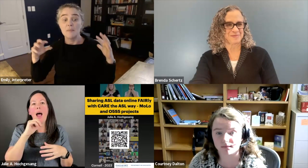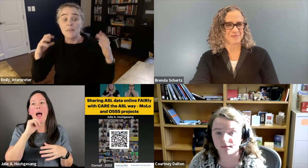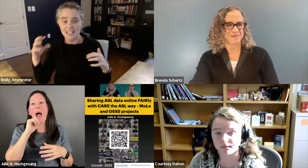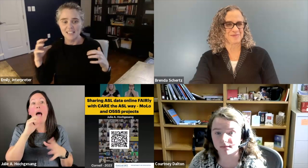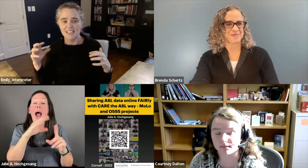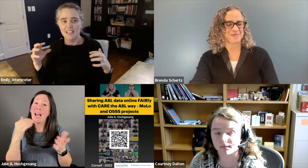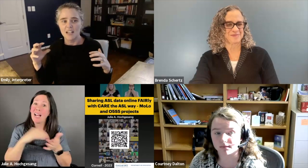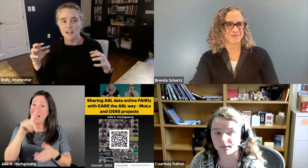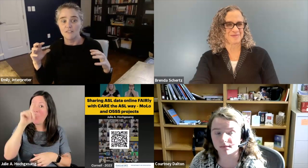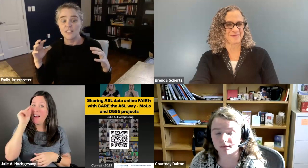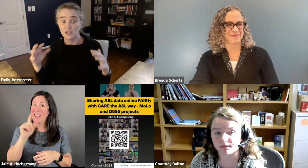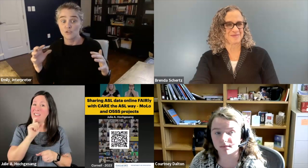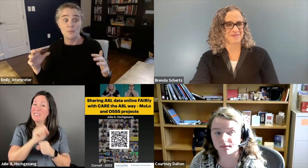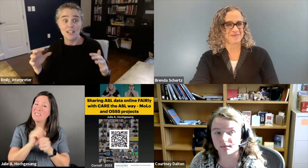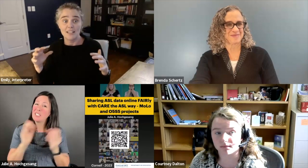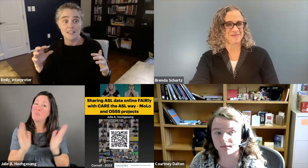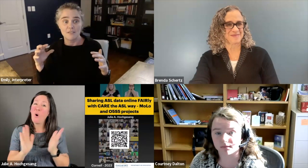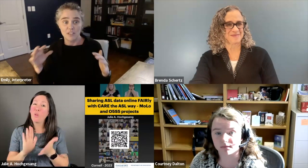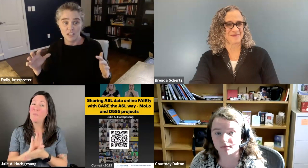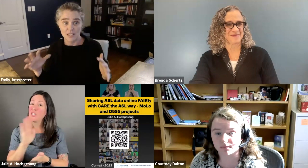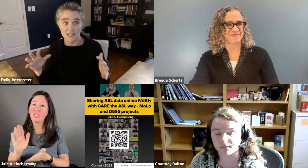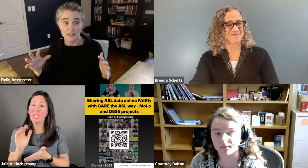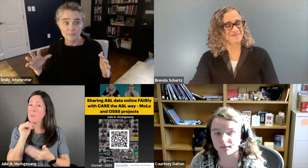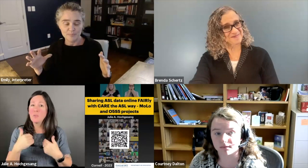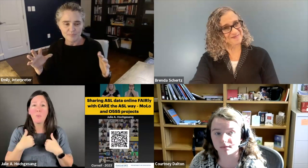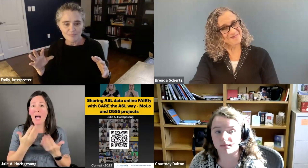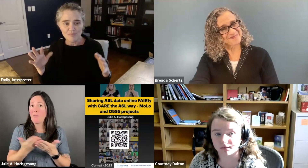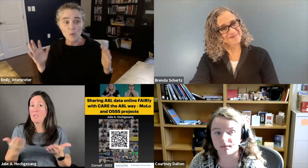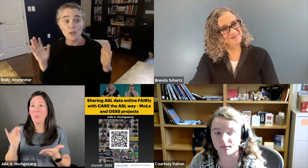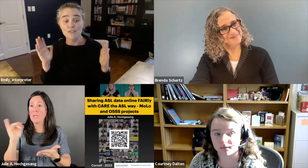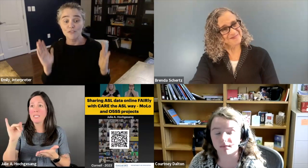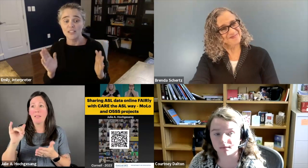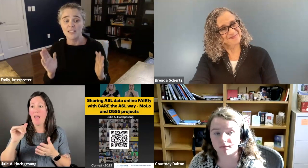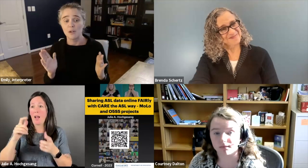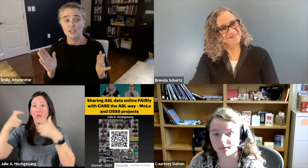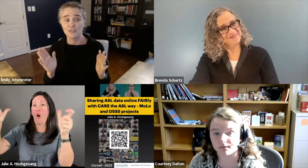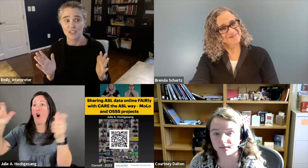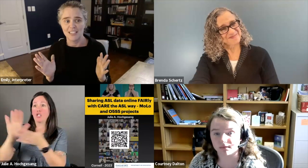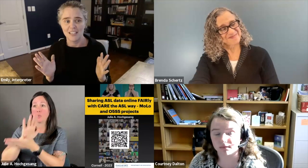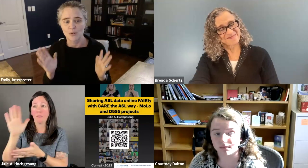immediacy of distrib dist buting video data we're a very small University we're